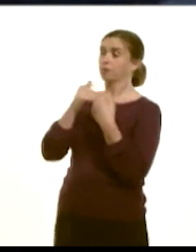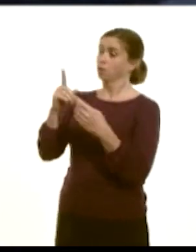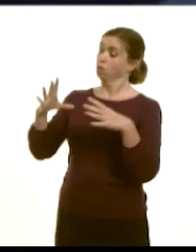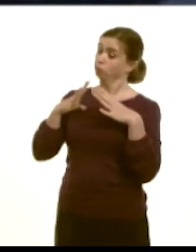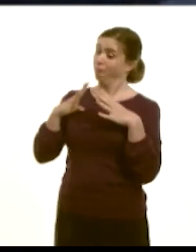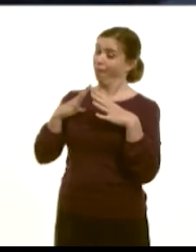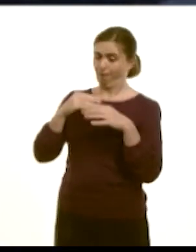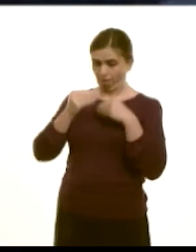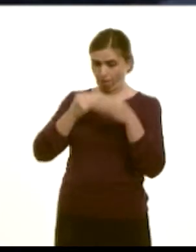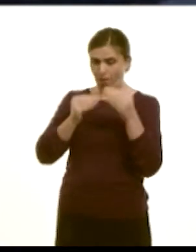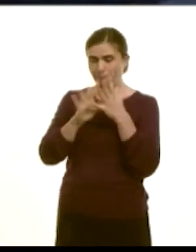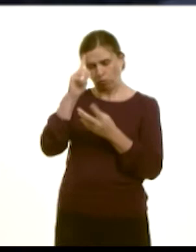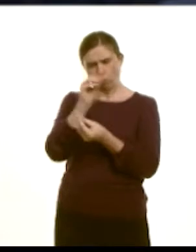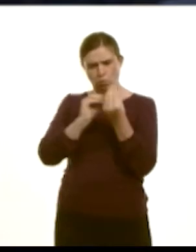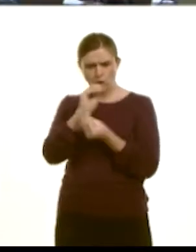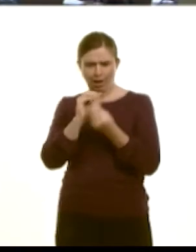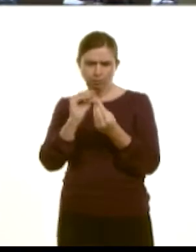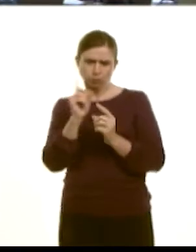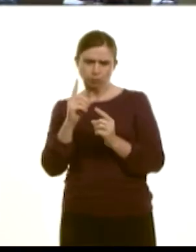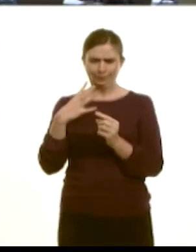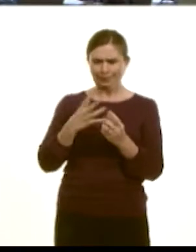would be, given, of course, the negotiations currently ongoing?